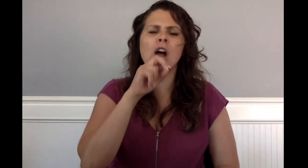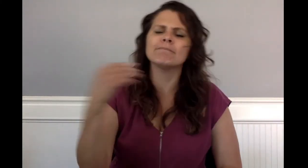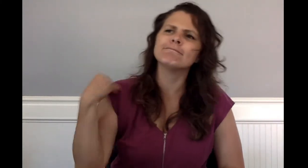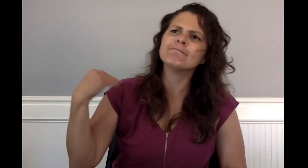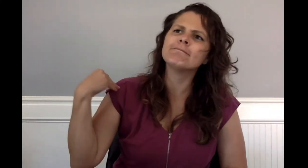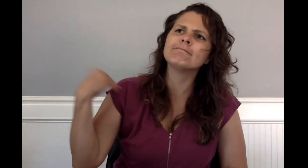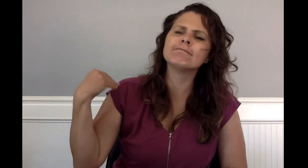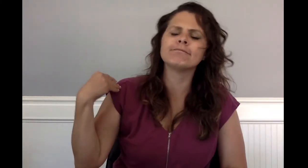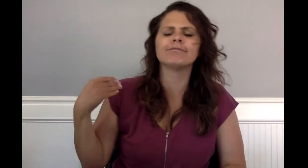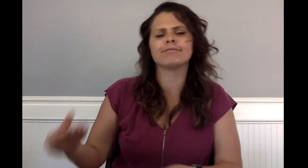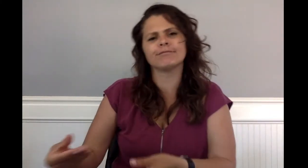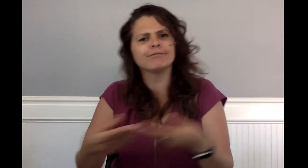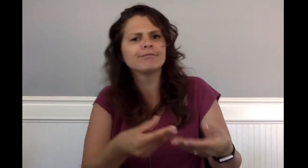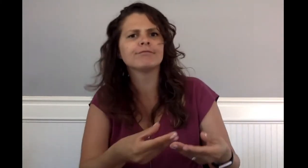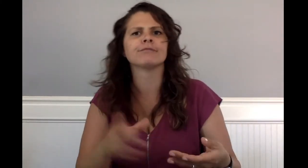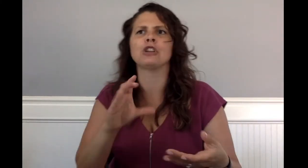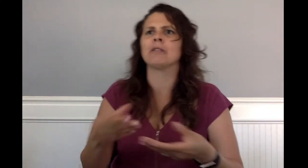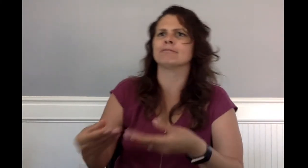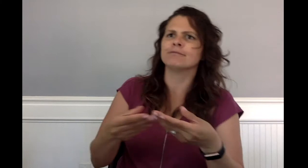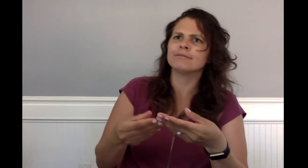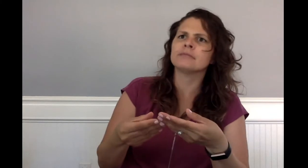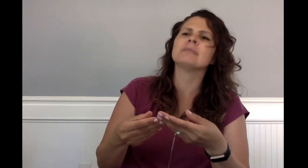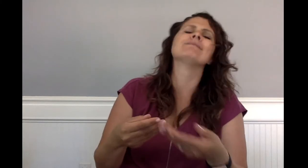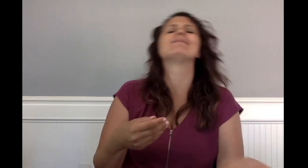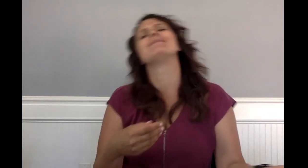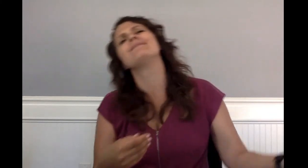Frog tapped his shoulder. She showed him her notebook.